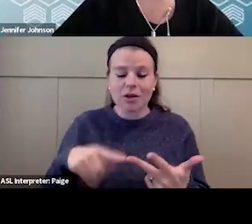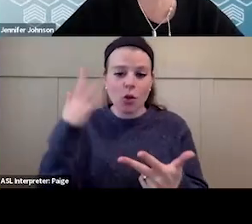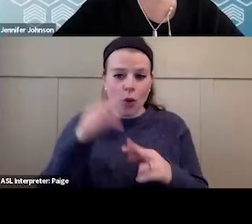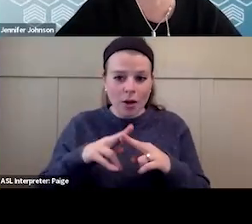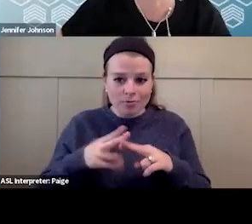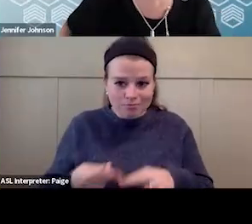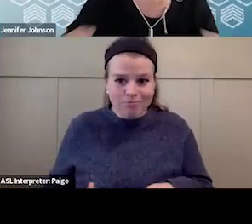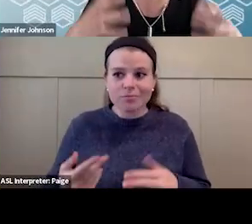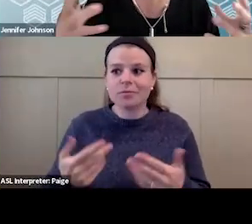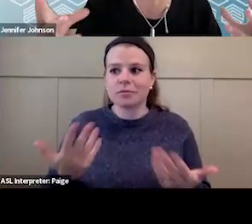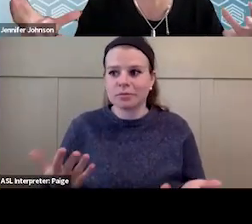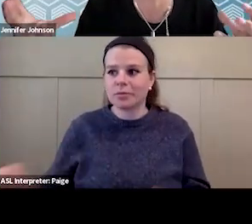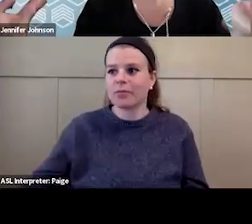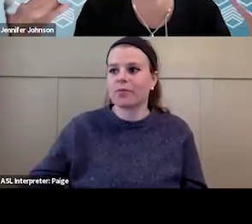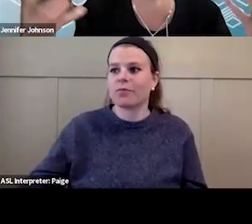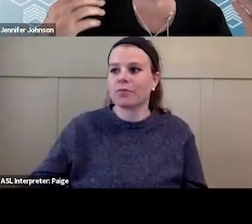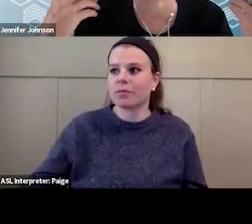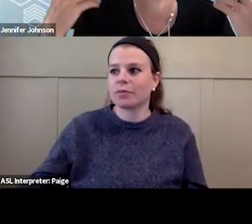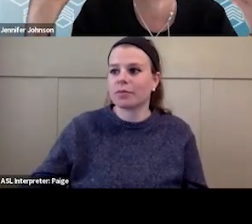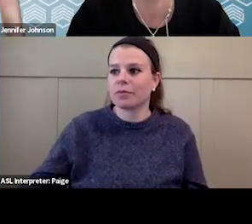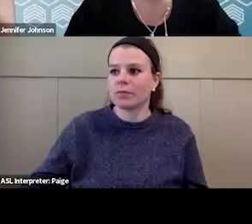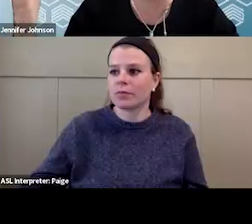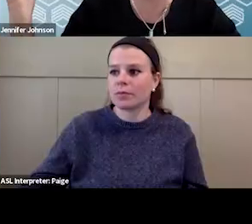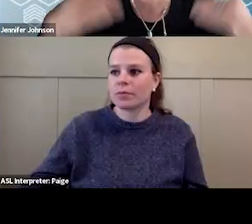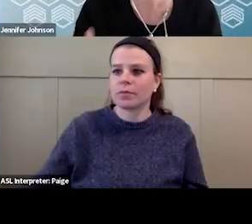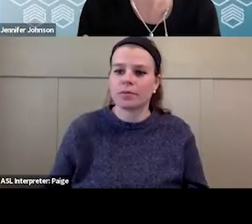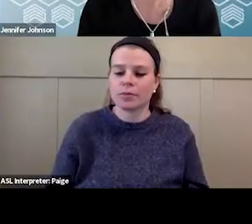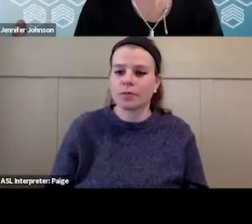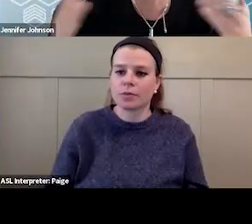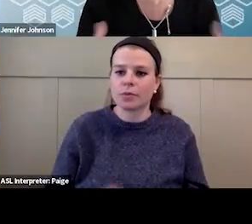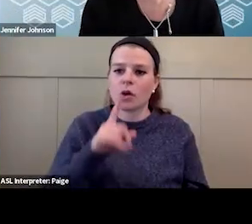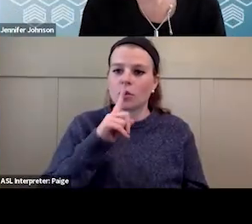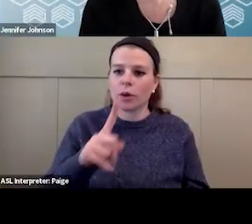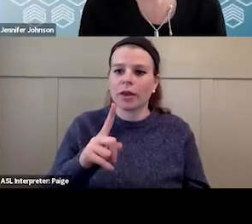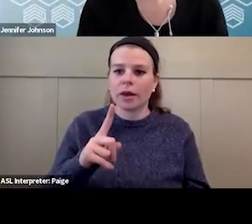Why do you… W- these are, um, ultimately, the, it takes such